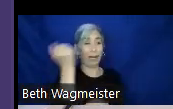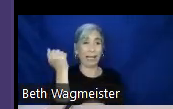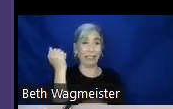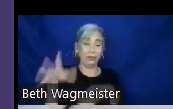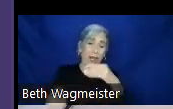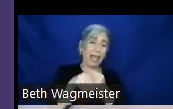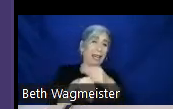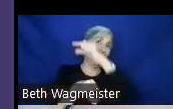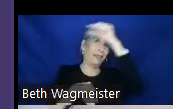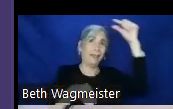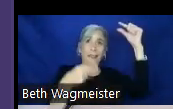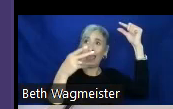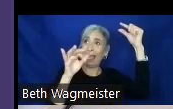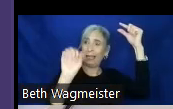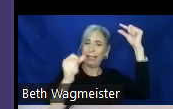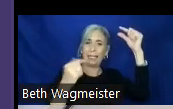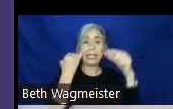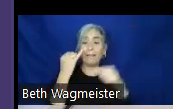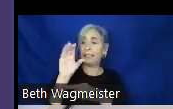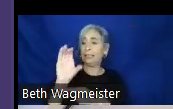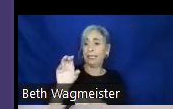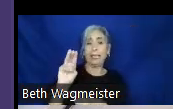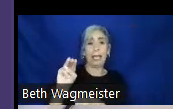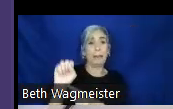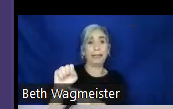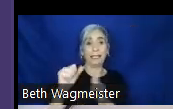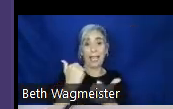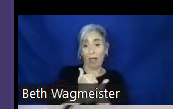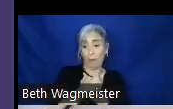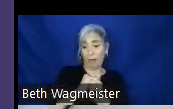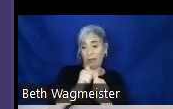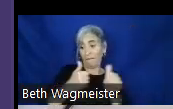At CMS, if they can help us avoid these sorts of problems, that would be super powerful.